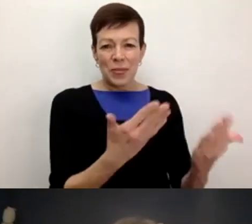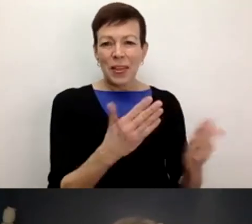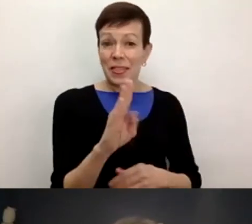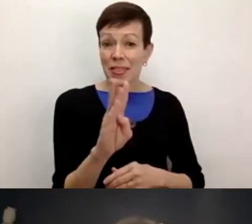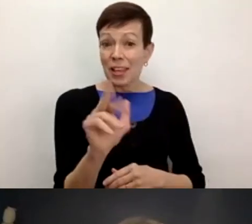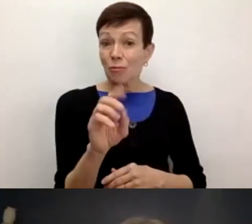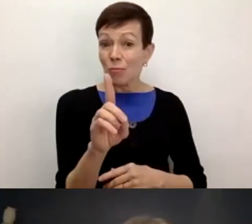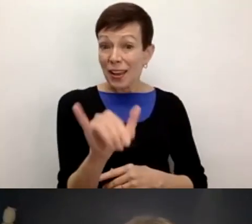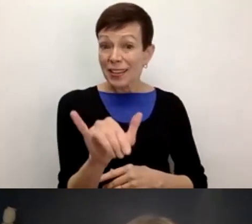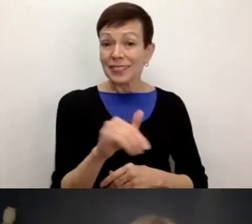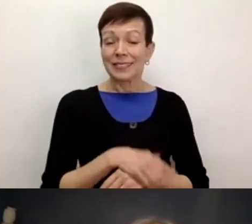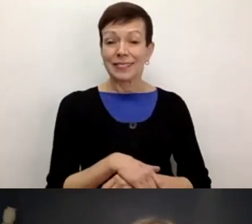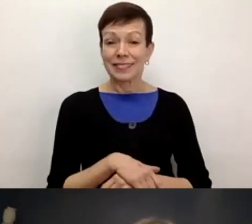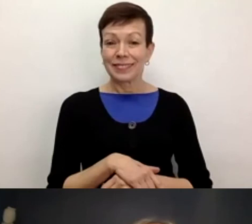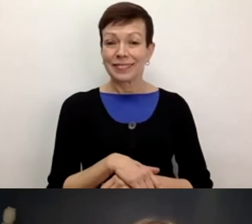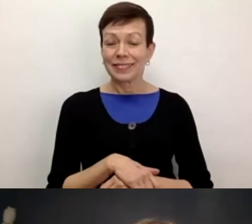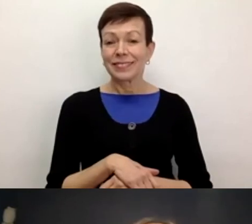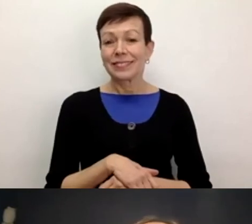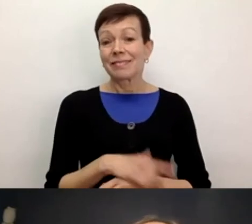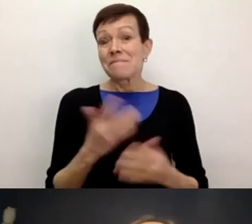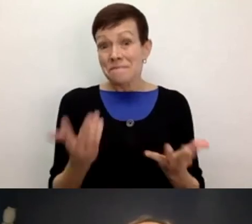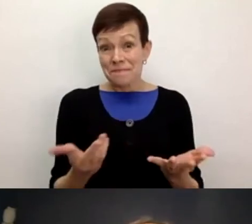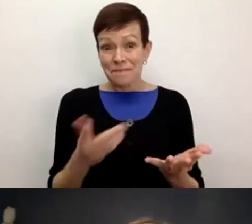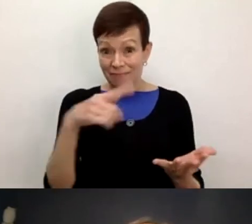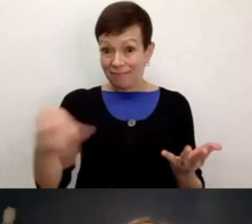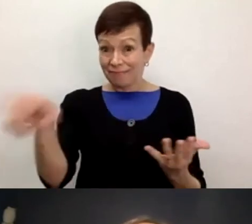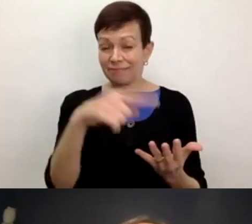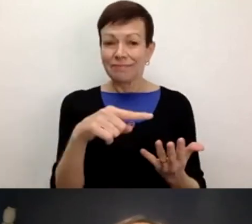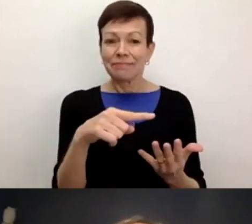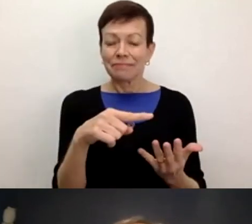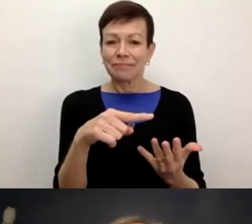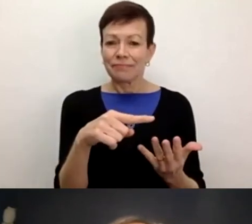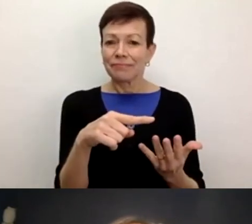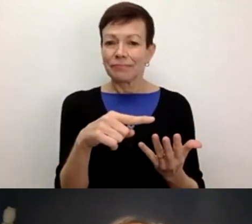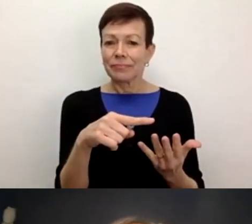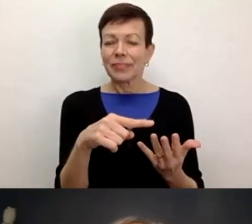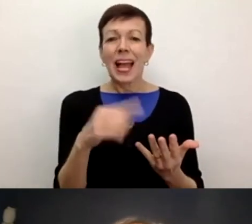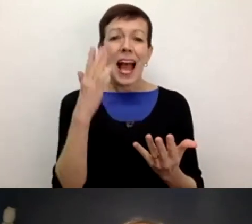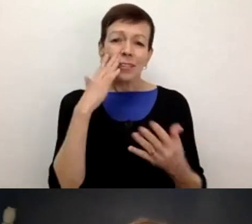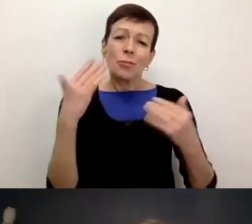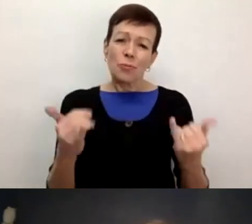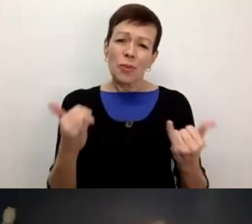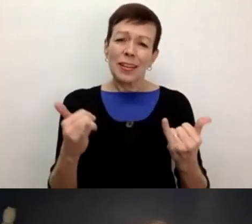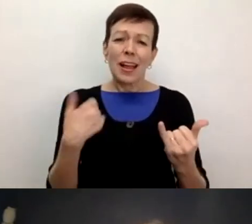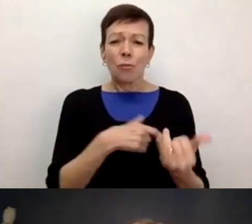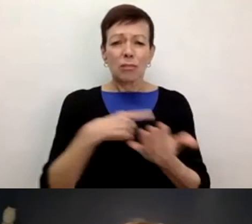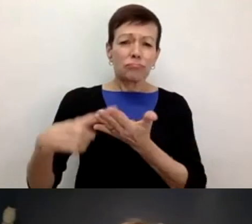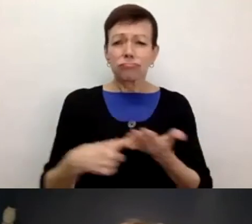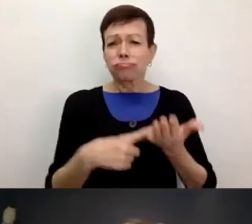And as you can see, even though it's mostly virtually right now that I get to surround